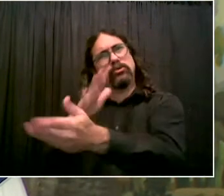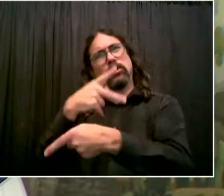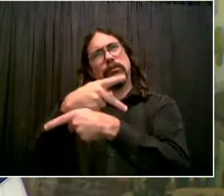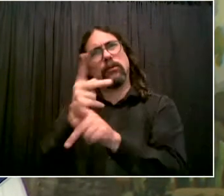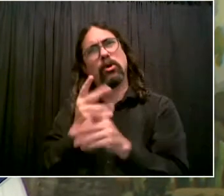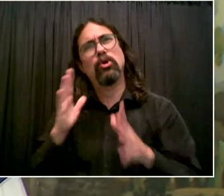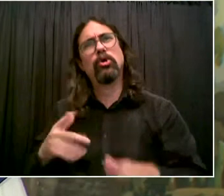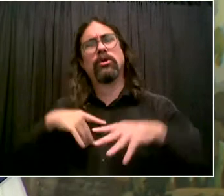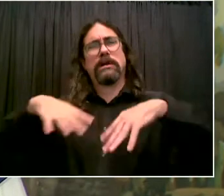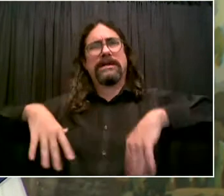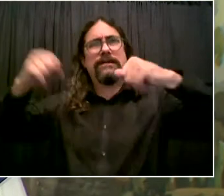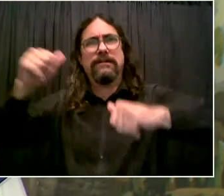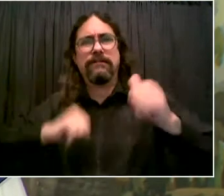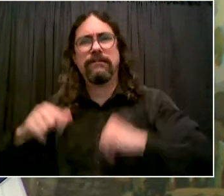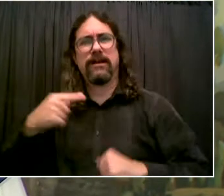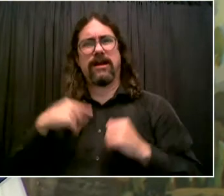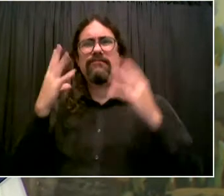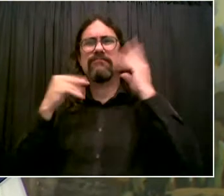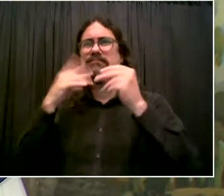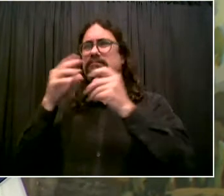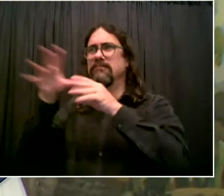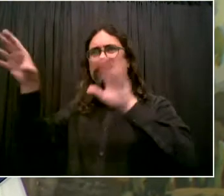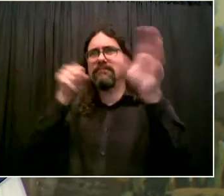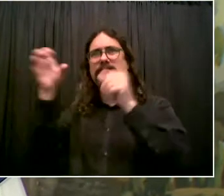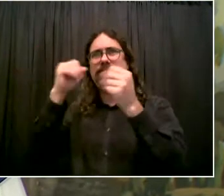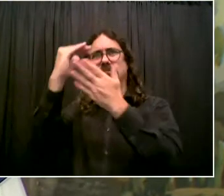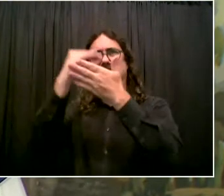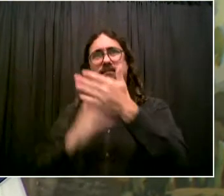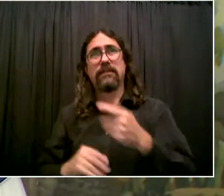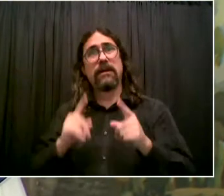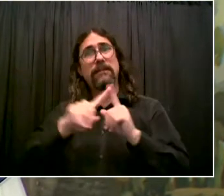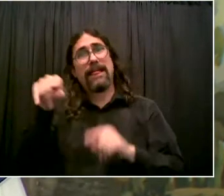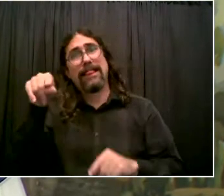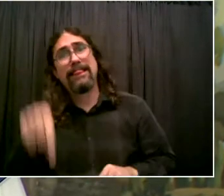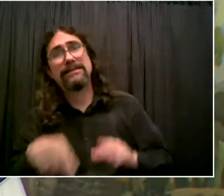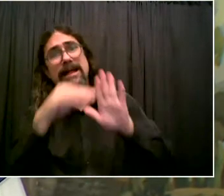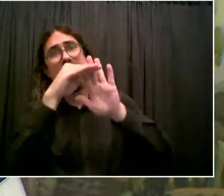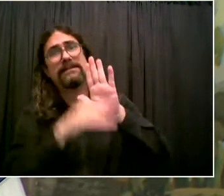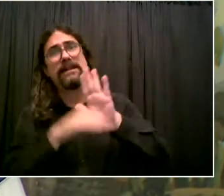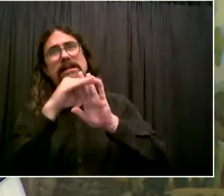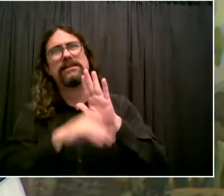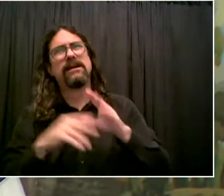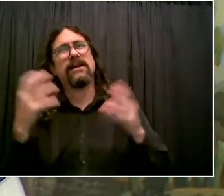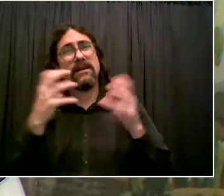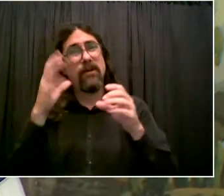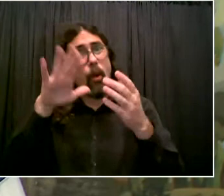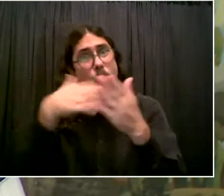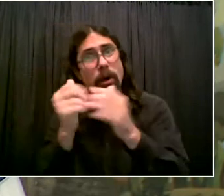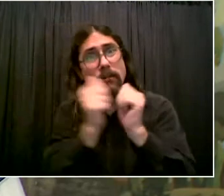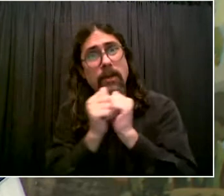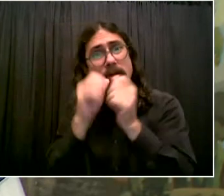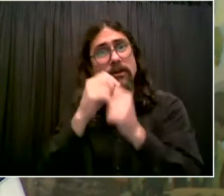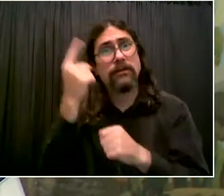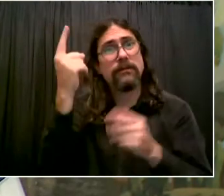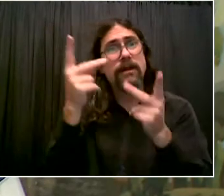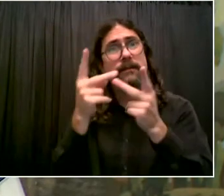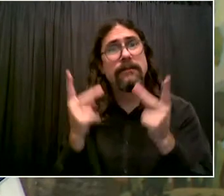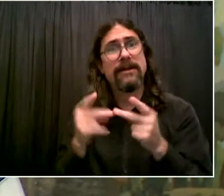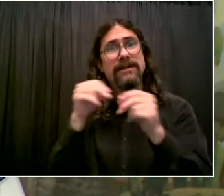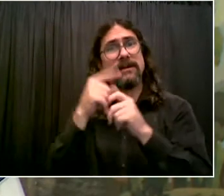GIVEN NIGHT, EVERYBODY KNOWS I LOVE HIP-HOP, EVERYBODY KNOWS I PUT ON CONCERTS. WHEN YOU LOOK AT THIS LIST WE HAVE HAD TO